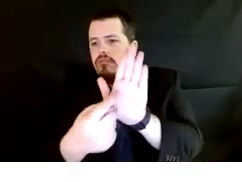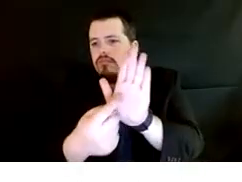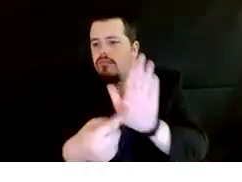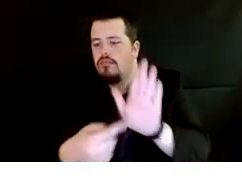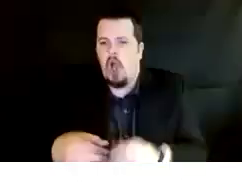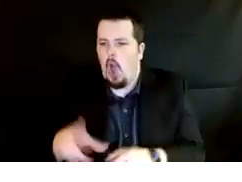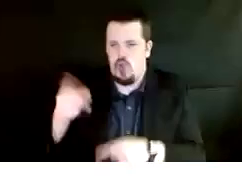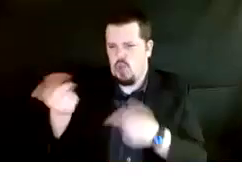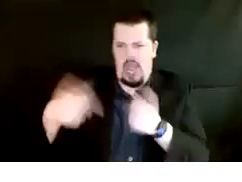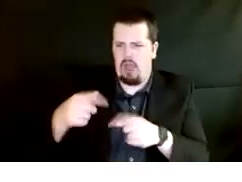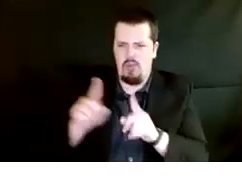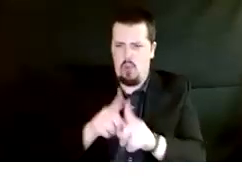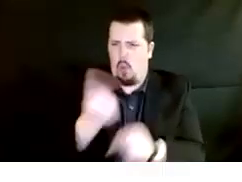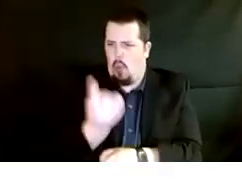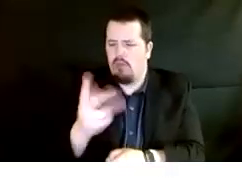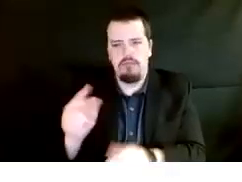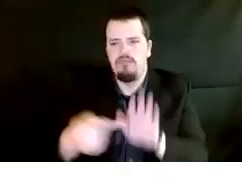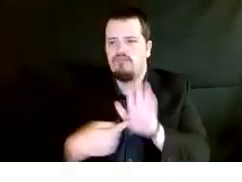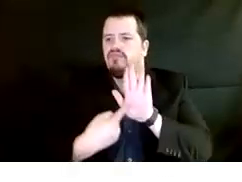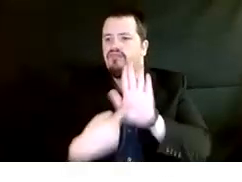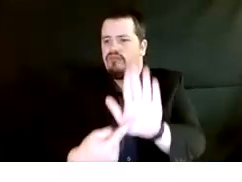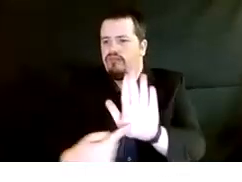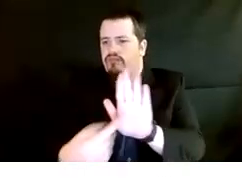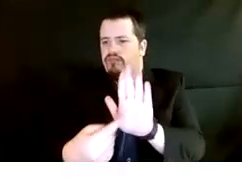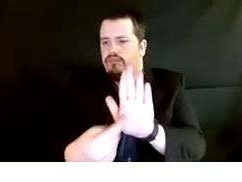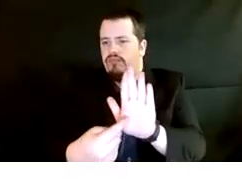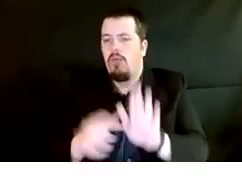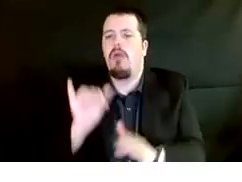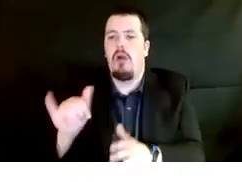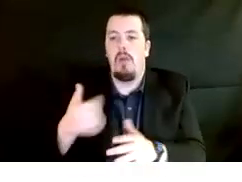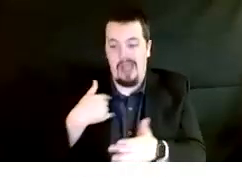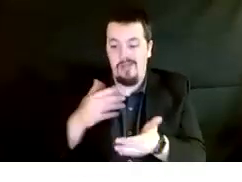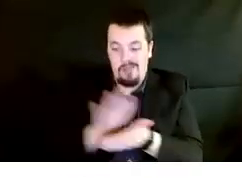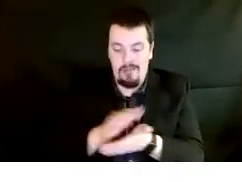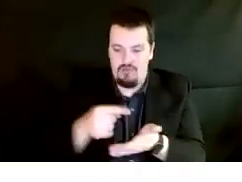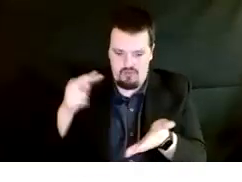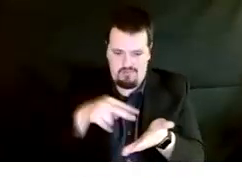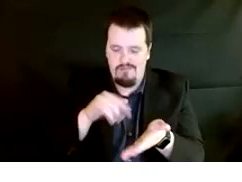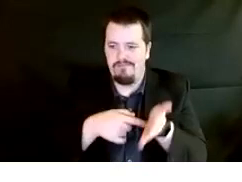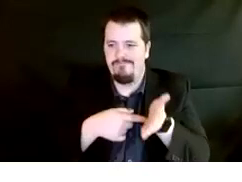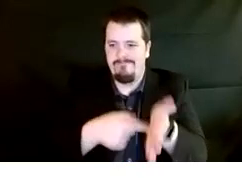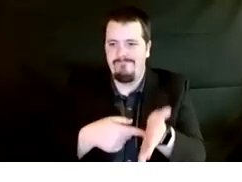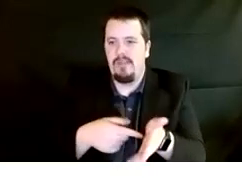um and and we put out a document that basically just said that um as much as we would love to help